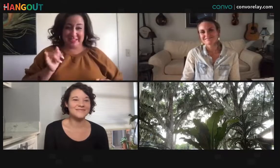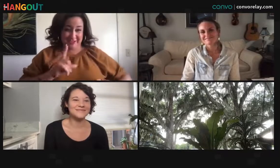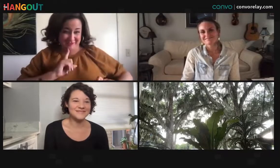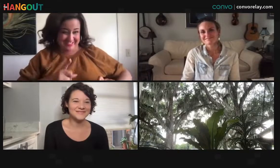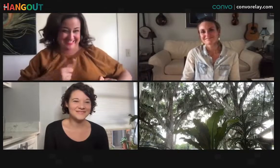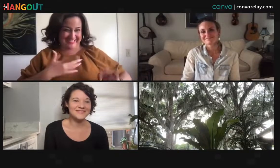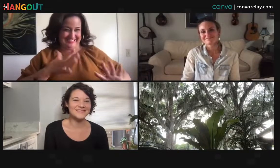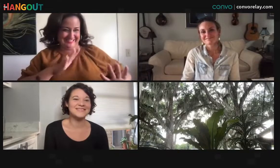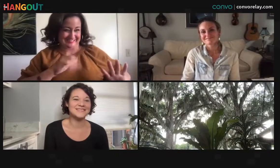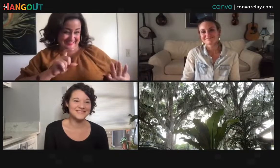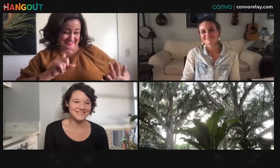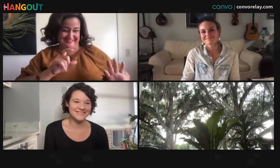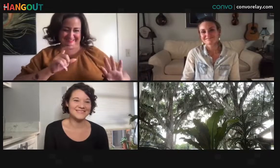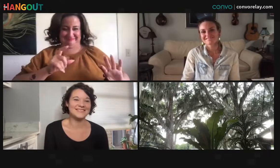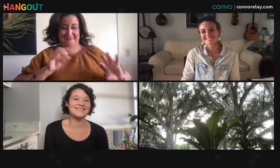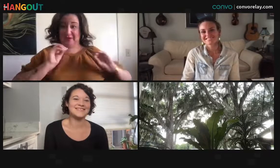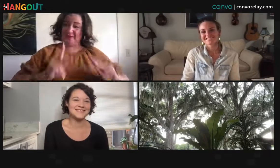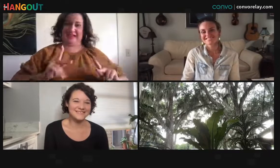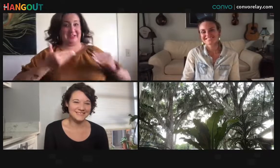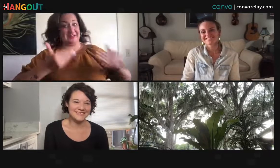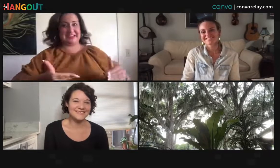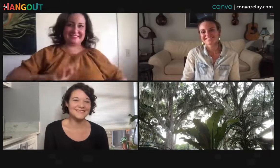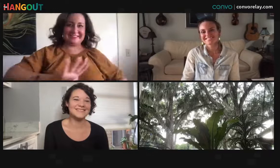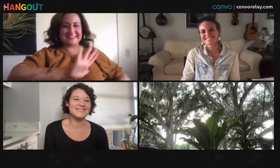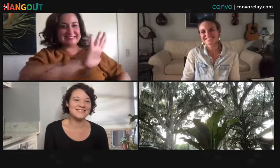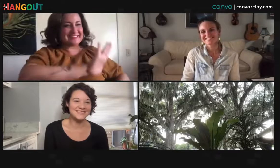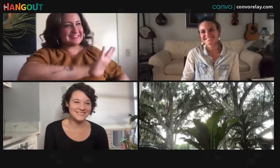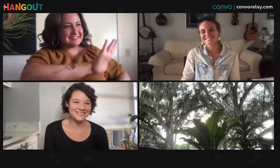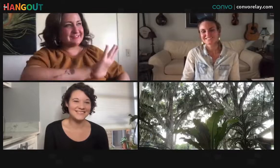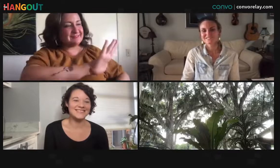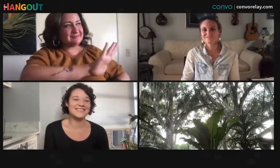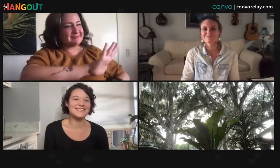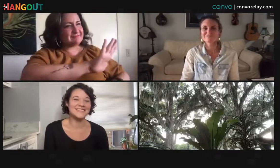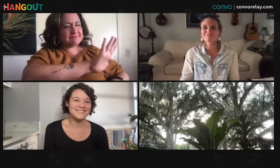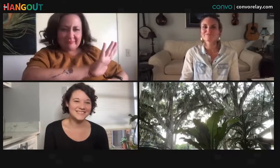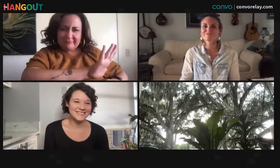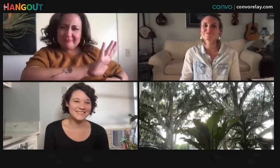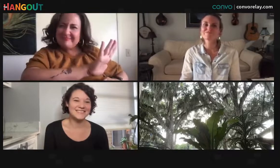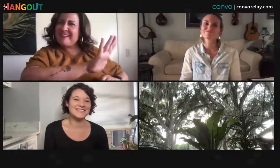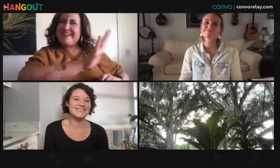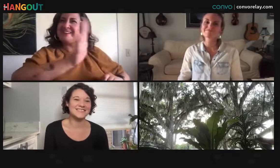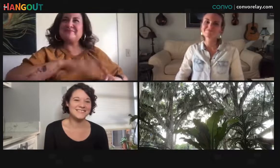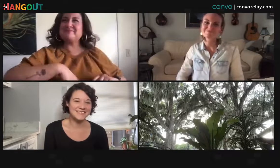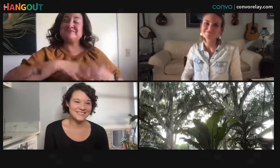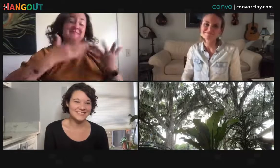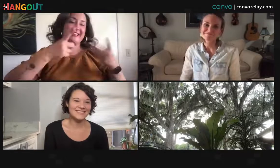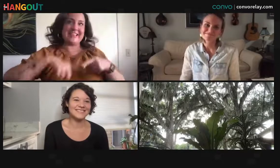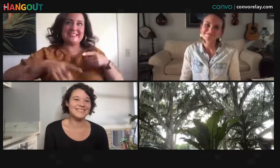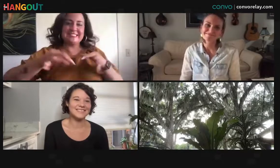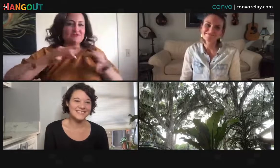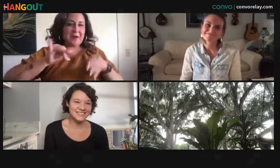admit at first i was a little skeptical um and i thought i would give it a try and be open-minded but over time as i